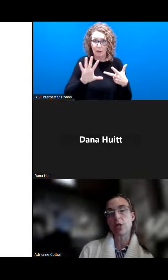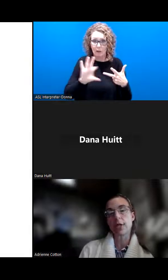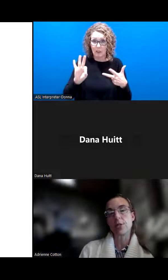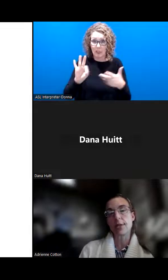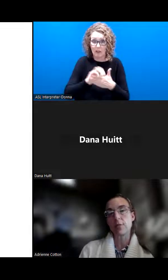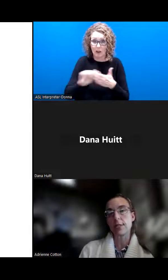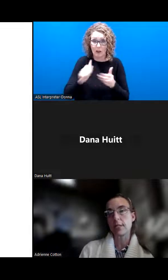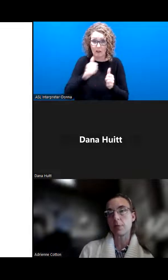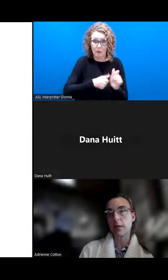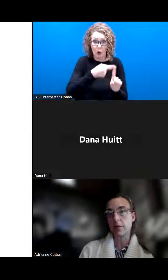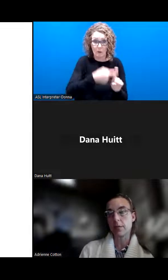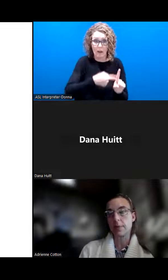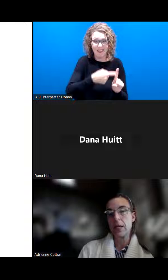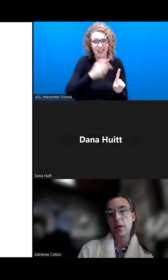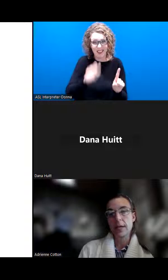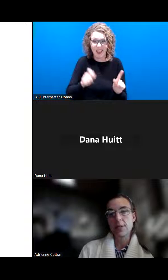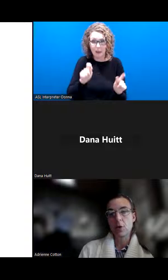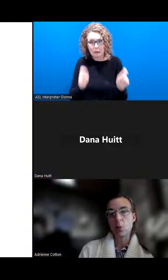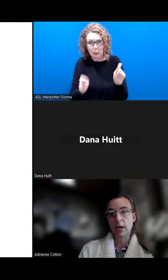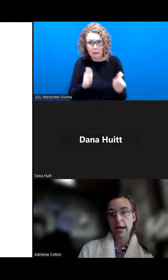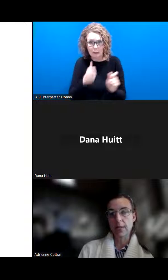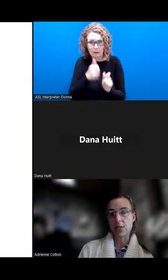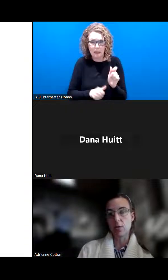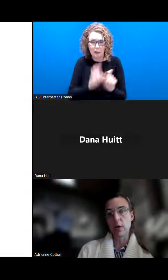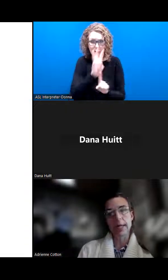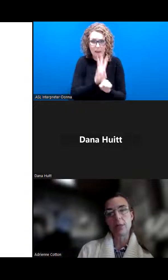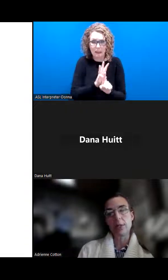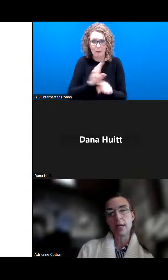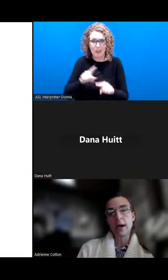. In reality, I hold a bachelor's degree and graduated